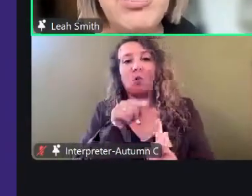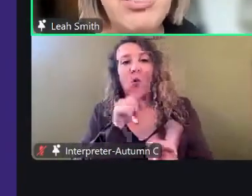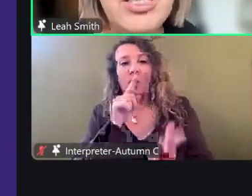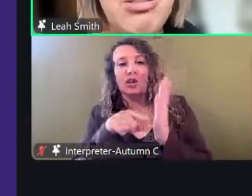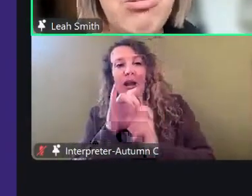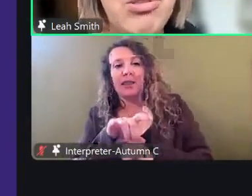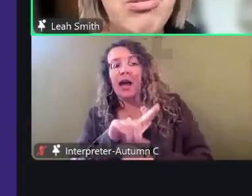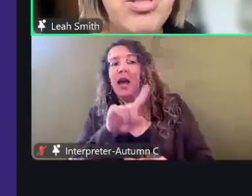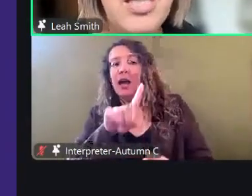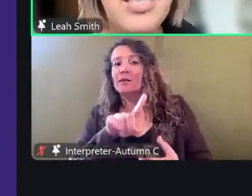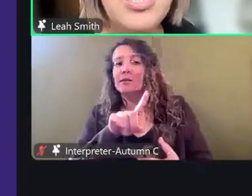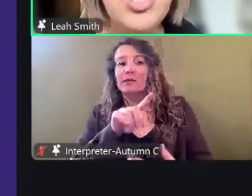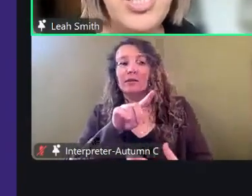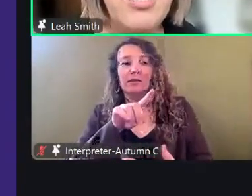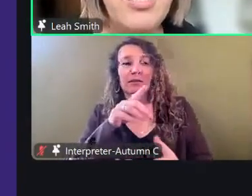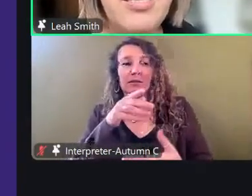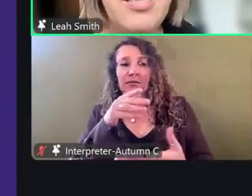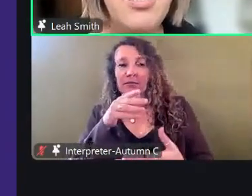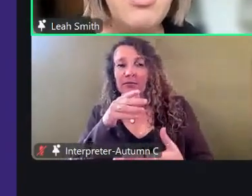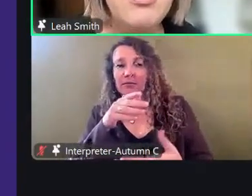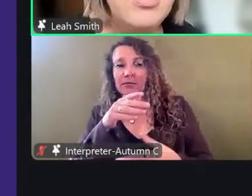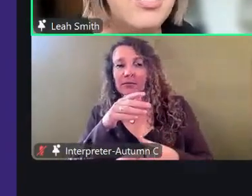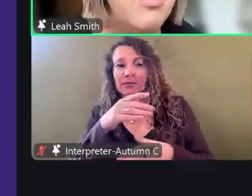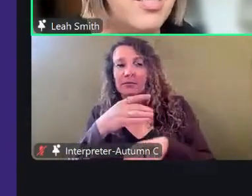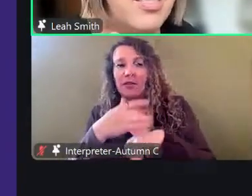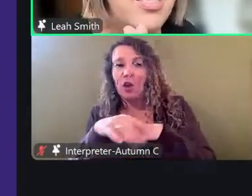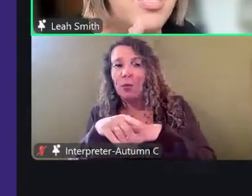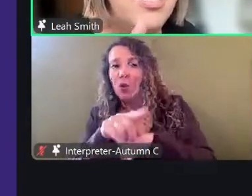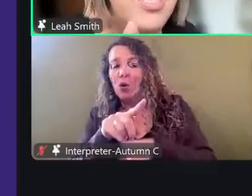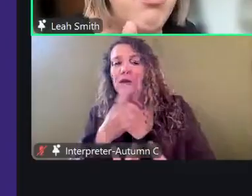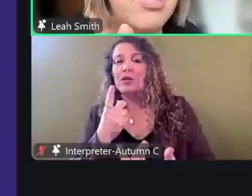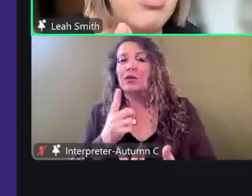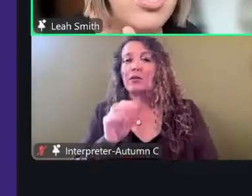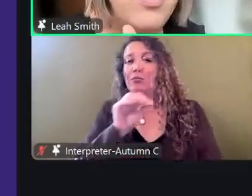I encourage you to check or to take a picture of